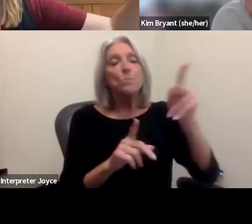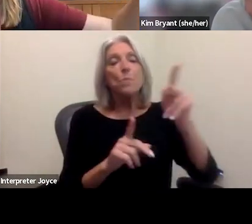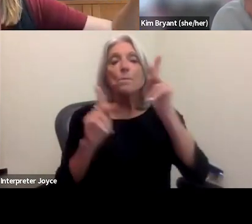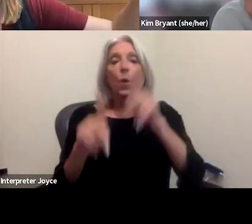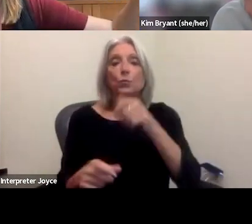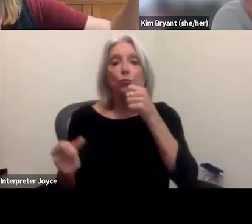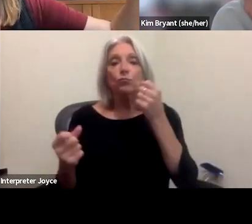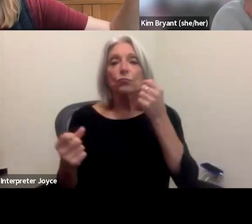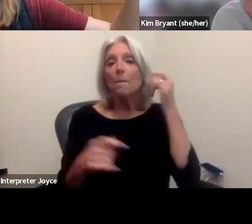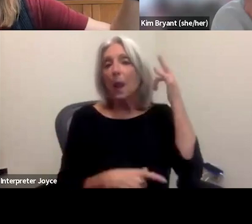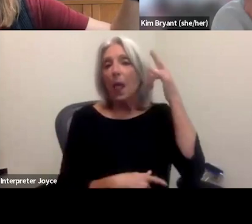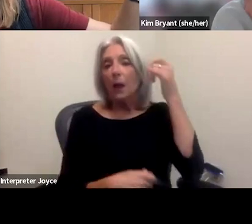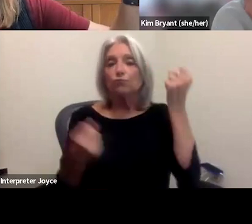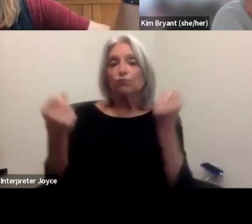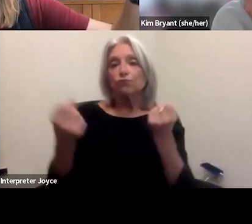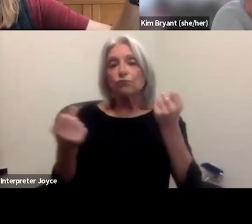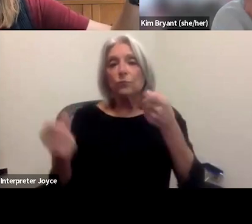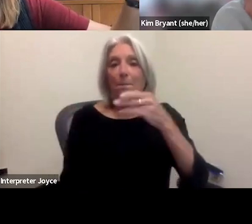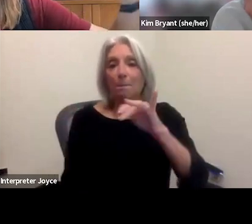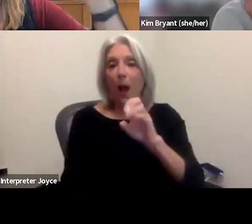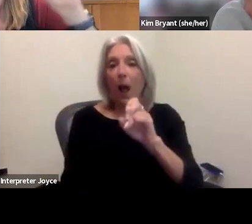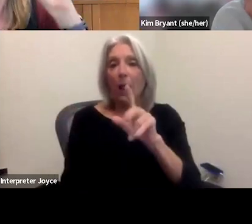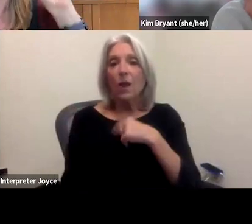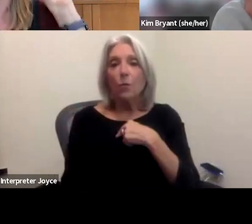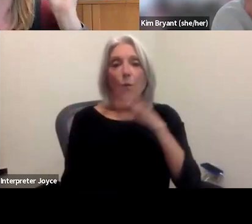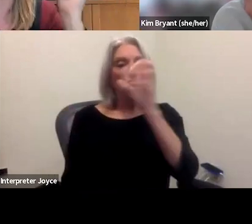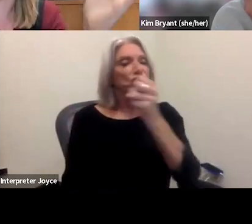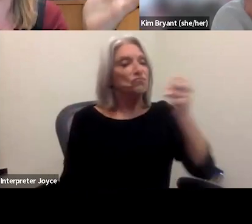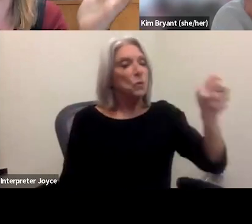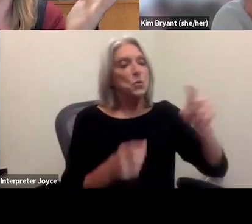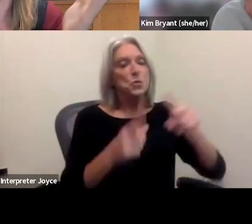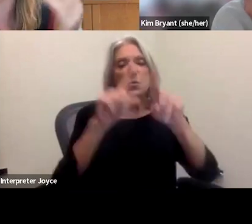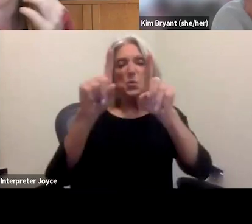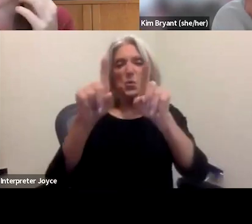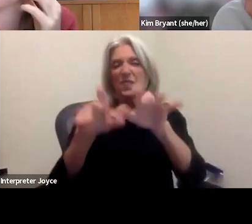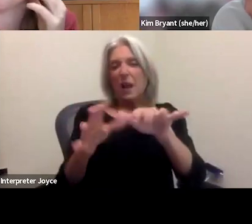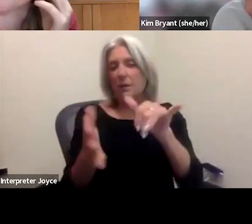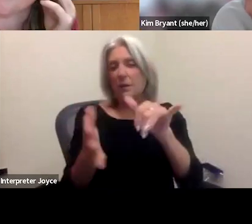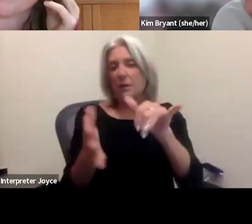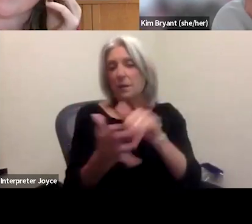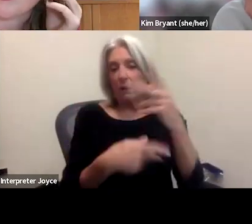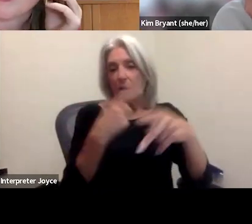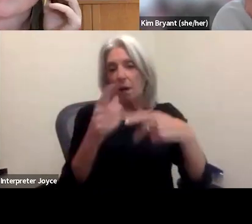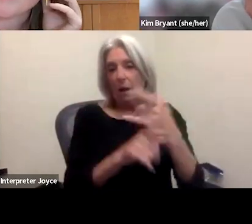we're going to put them in to test this particular aircraft. The same happens with disability technologies.